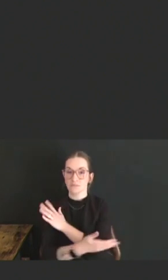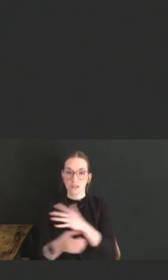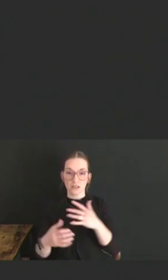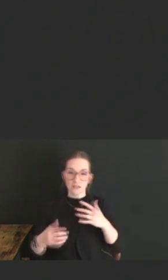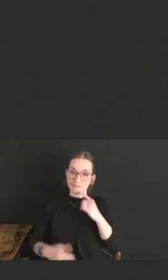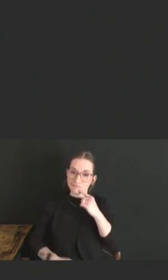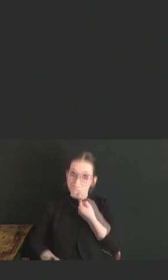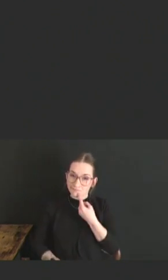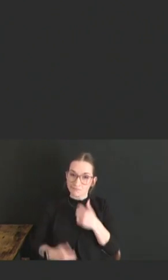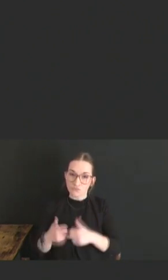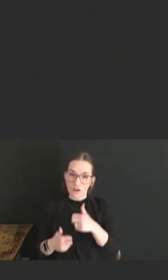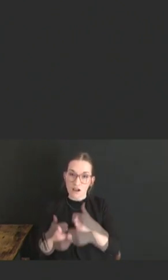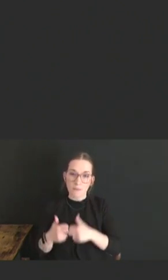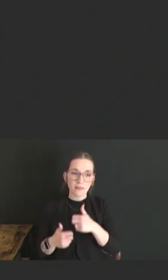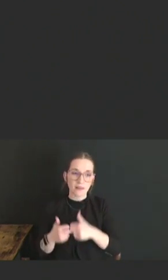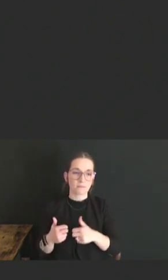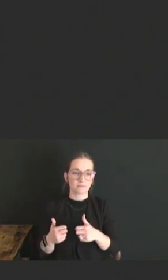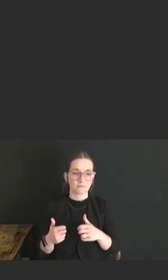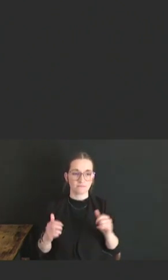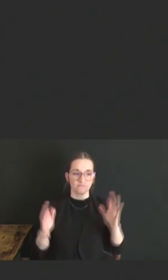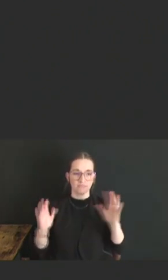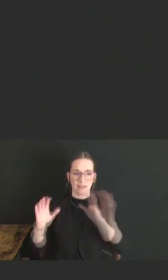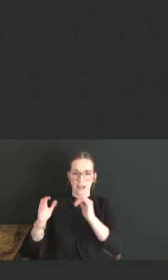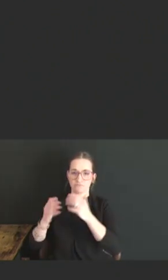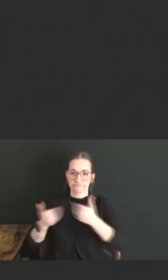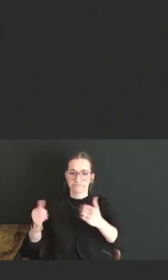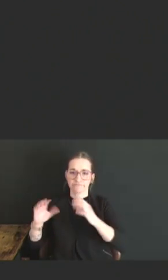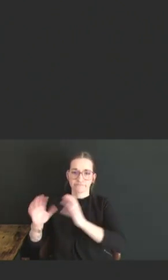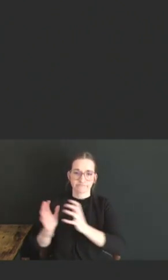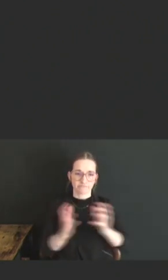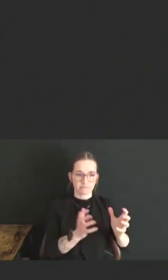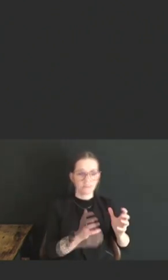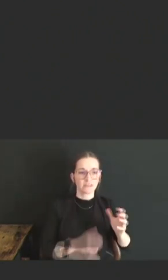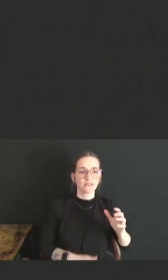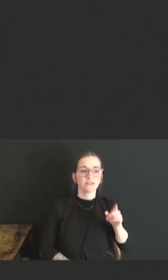that were dichotomized in this analysis as no problems or any problems.